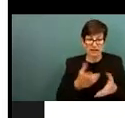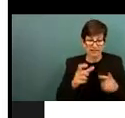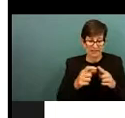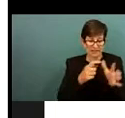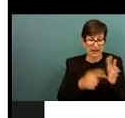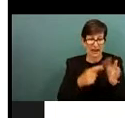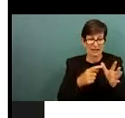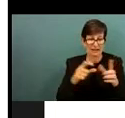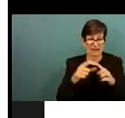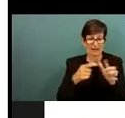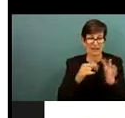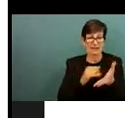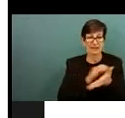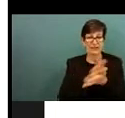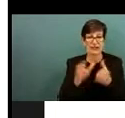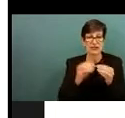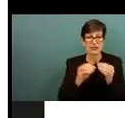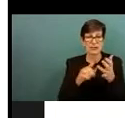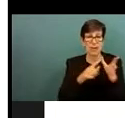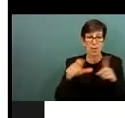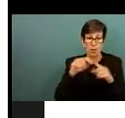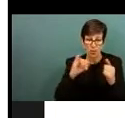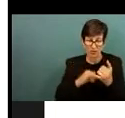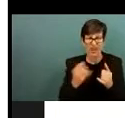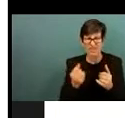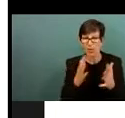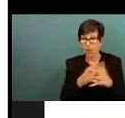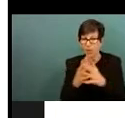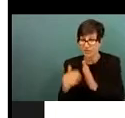I'll give you a quick look at those they're there on the website now, so people can take